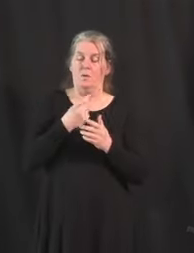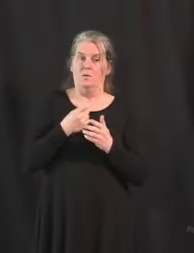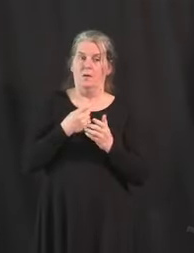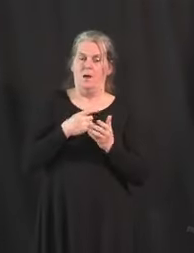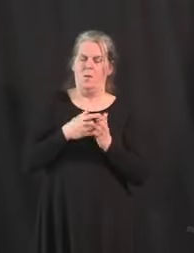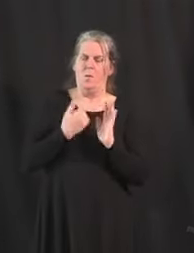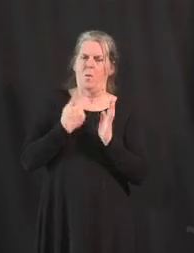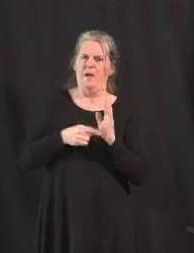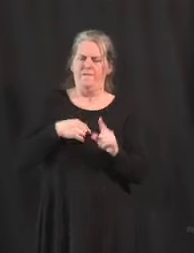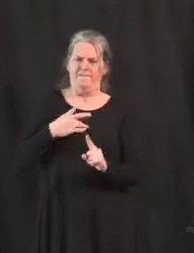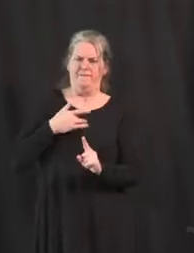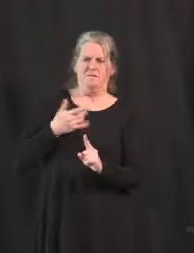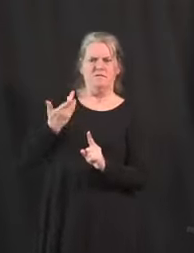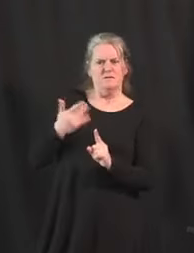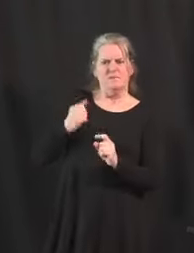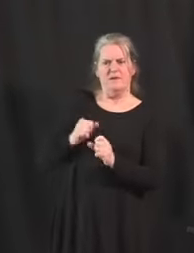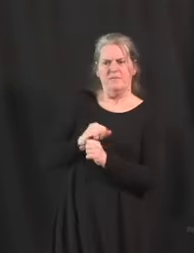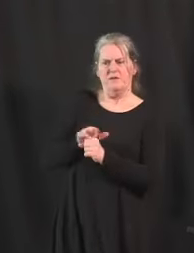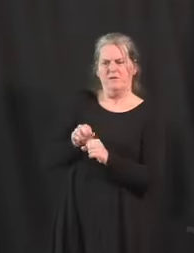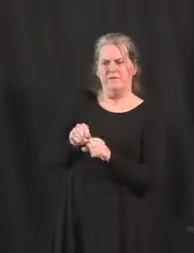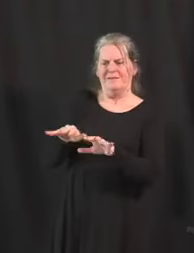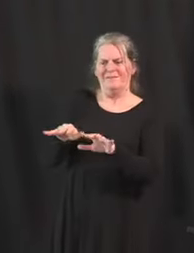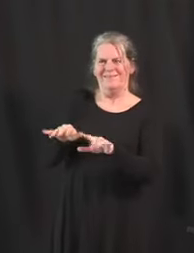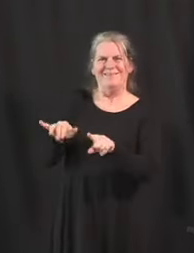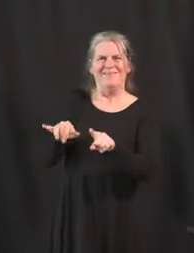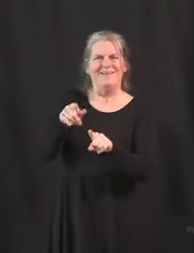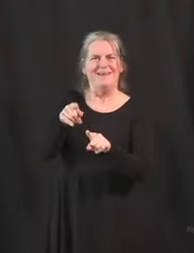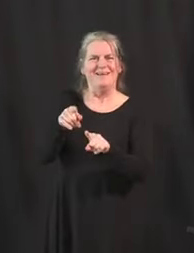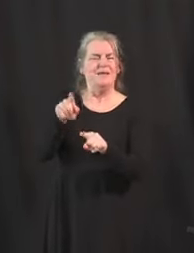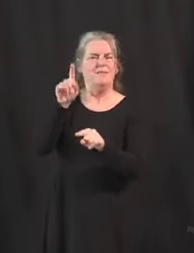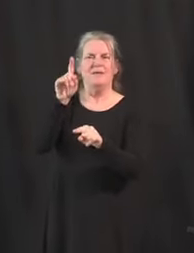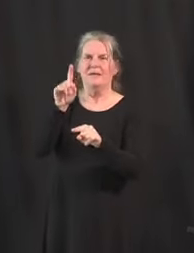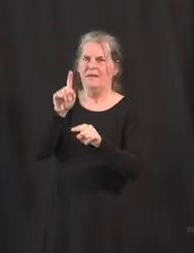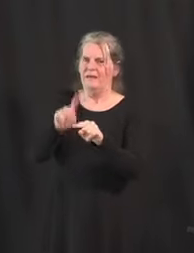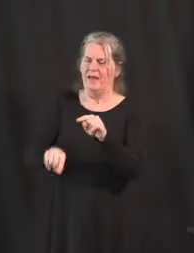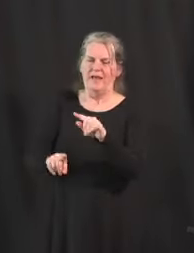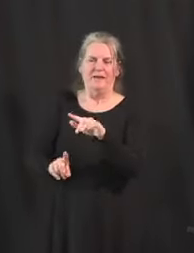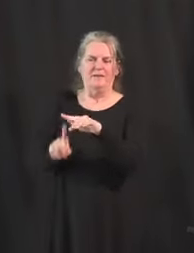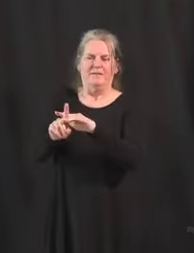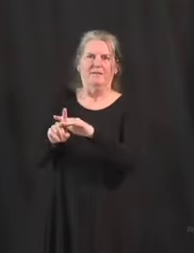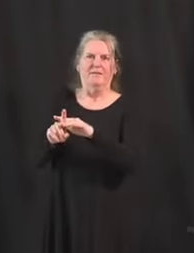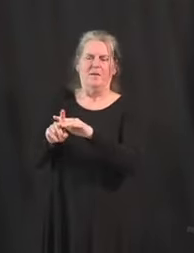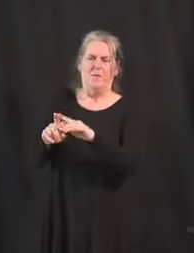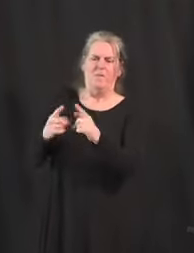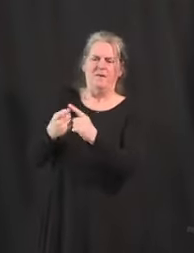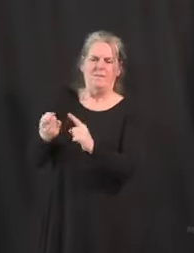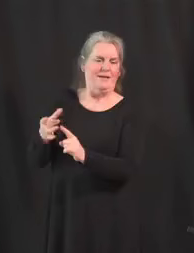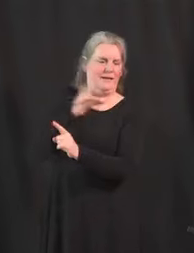SUSPECT THAT COMMUNITY SPREAD IS OCCURRING. THAT'S WHEN WE CAN NO LONGER TRACE A CASE TO ANOTHER CASE OR TO TRAVEL.